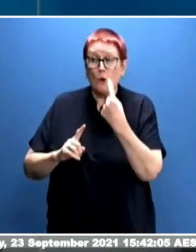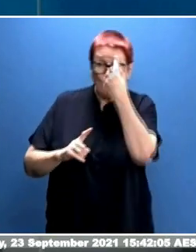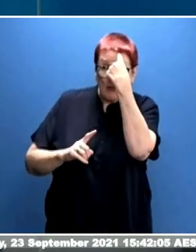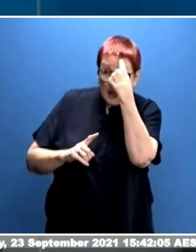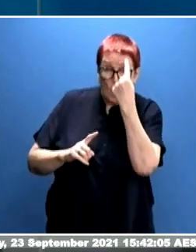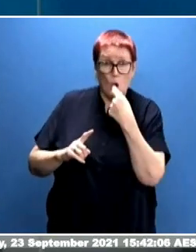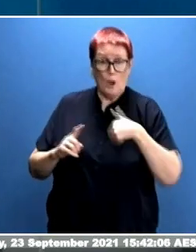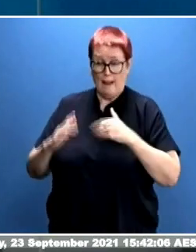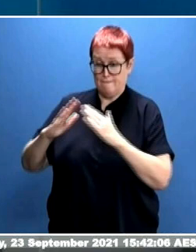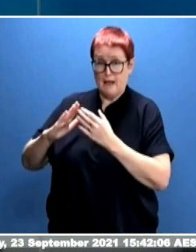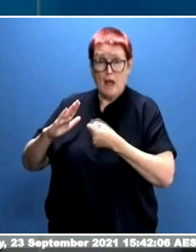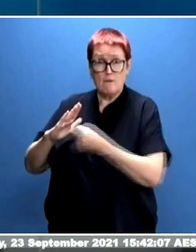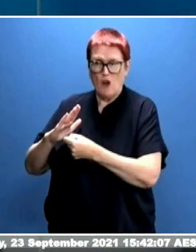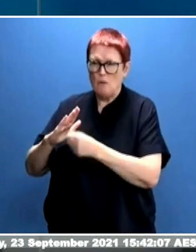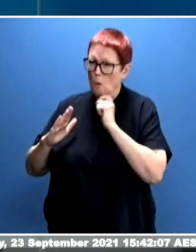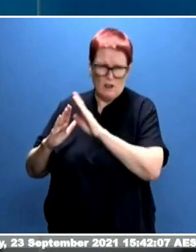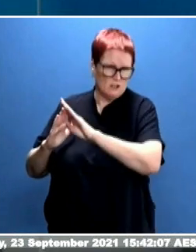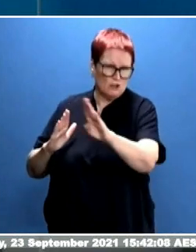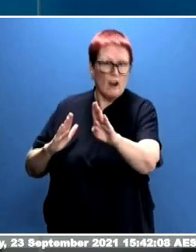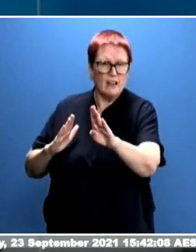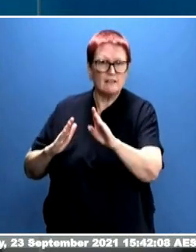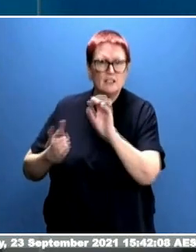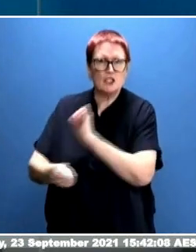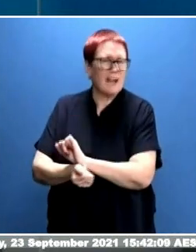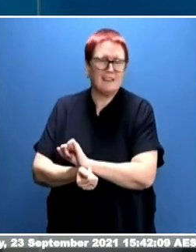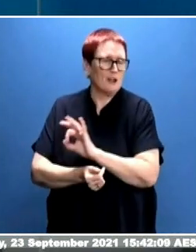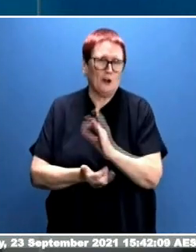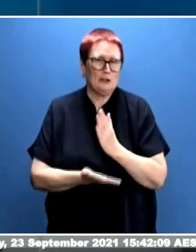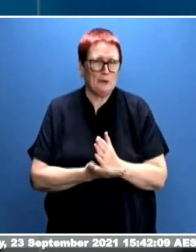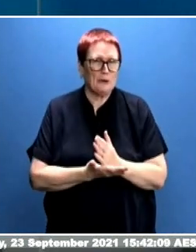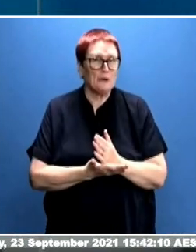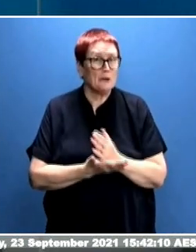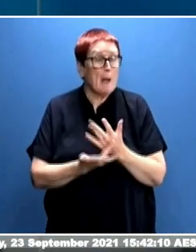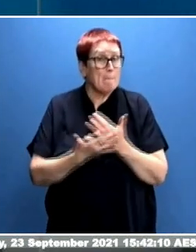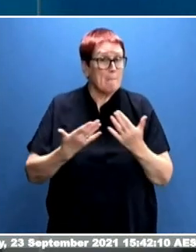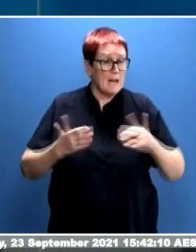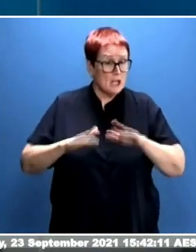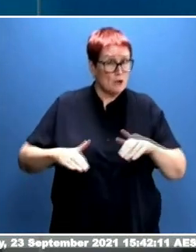We have as many kids going to university, or more, than we have going to detention. Thank you.